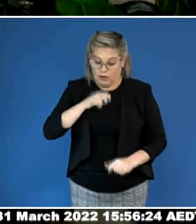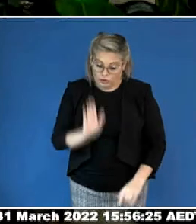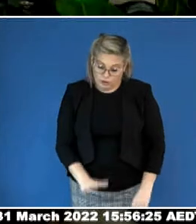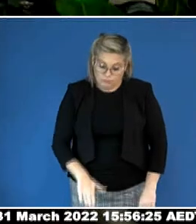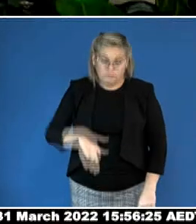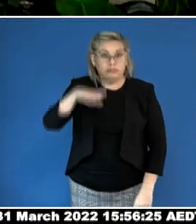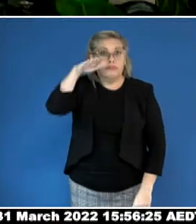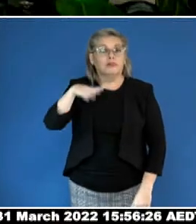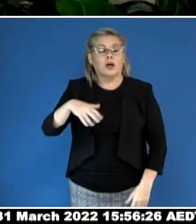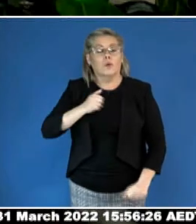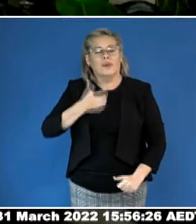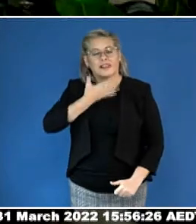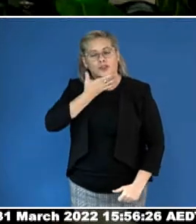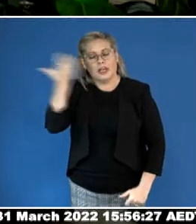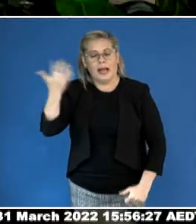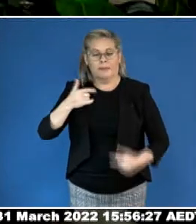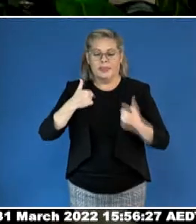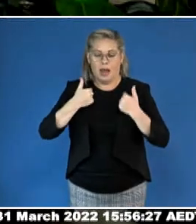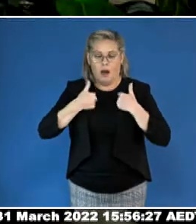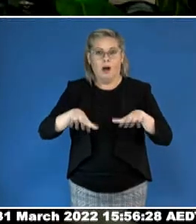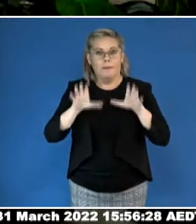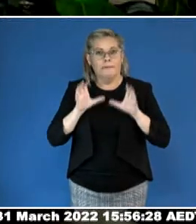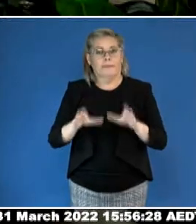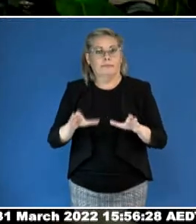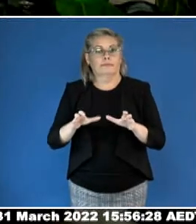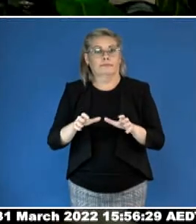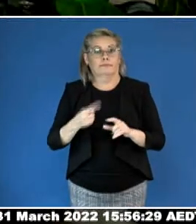woman. Worth. It's such a powerful word.